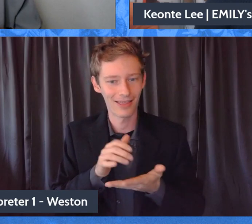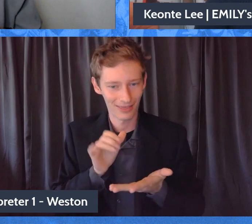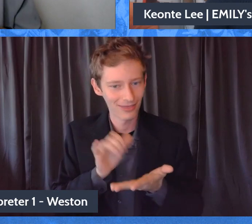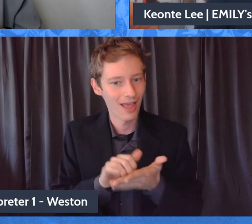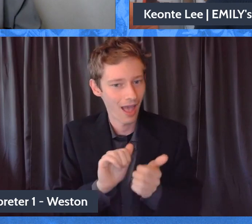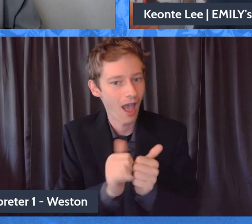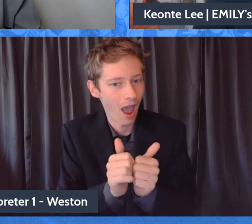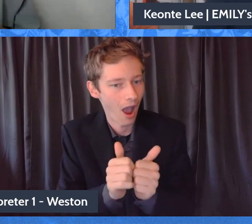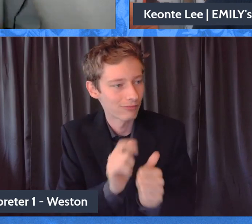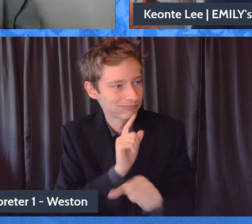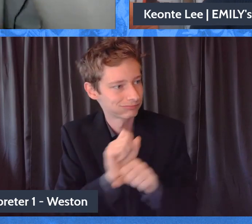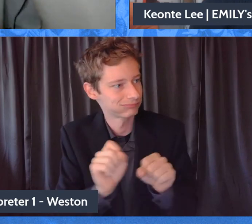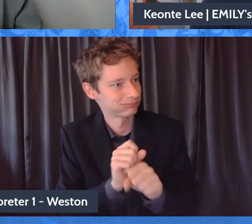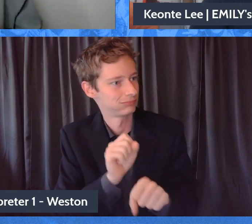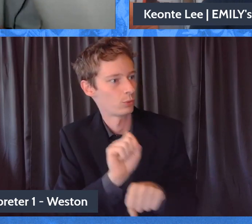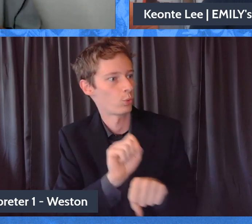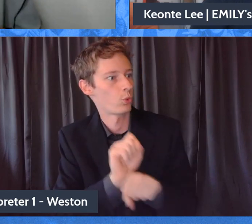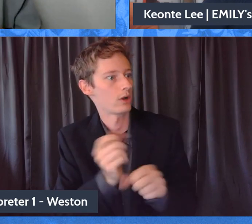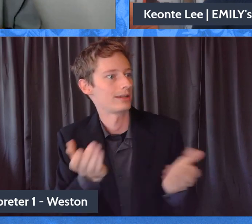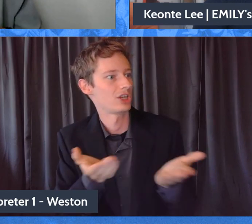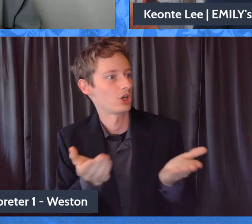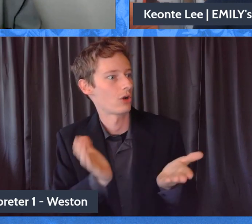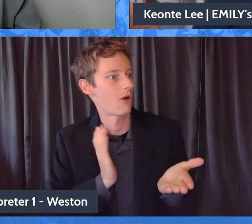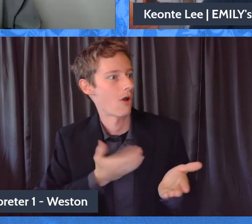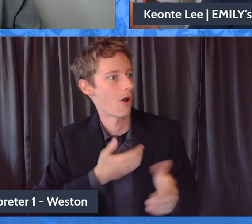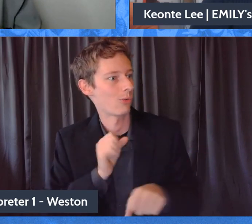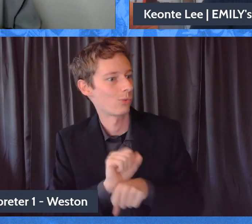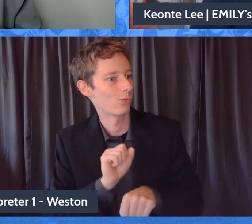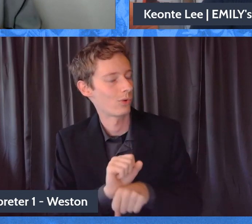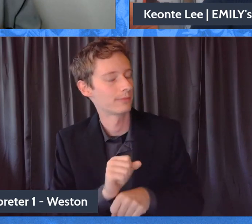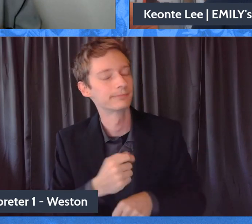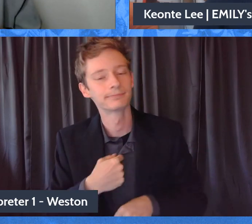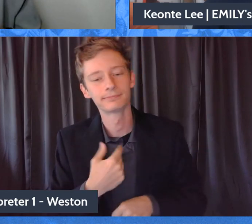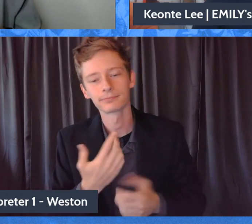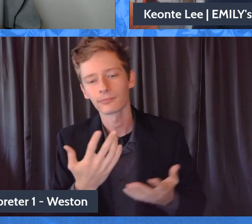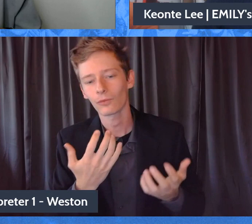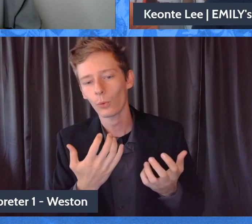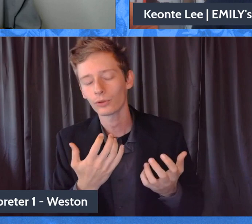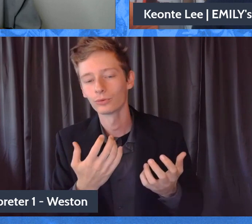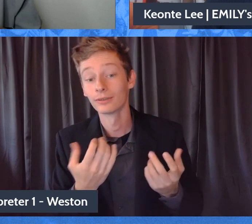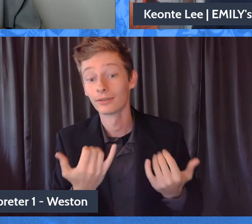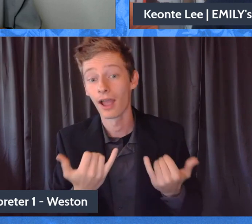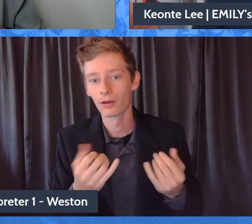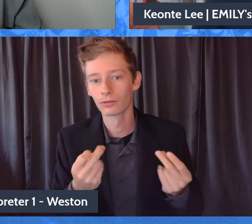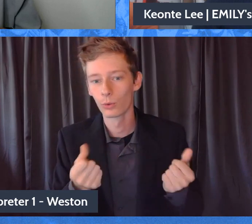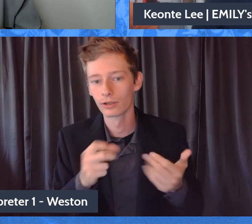in this work that we do. And I wanna just make a quick transition to the next question